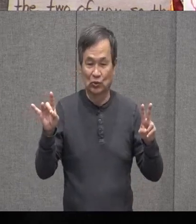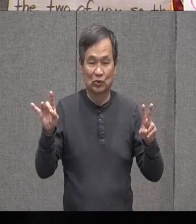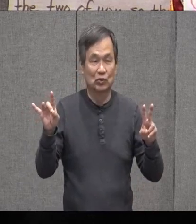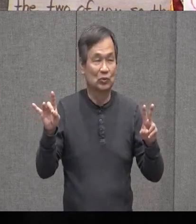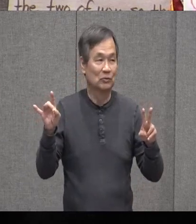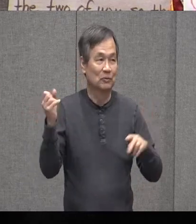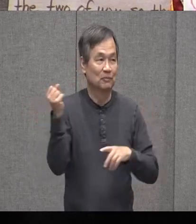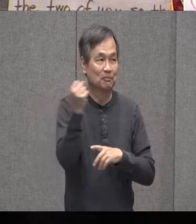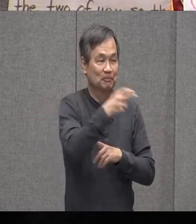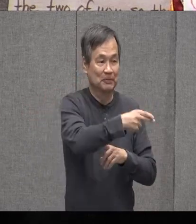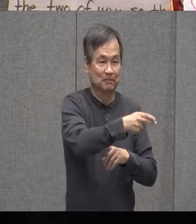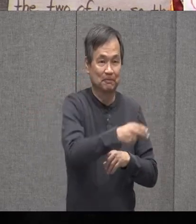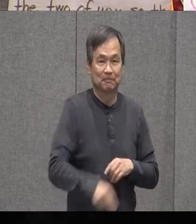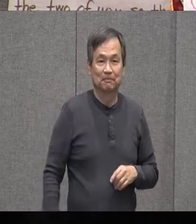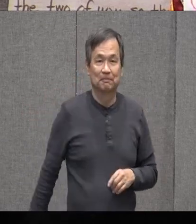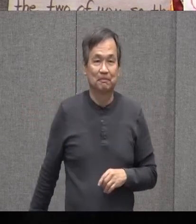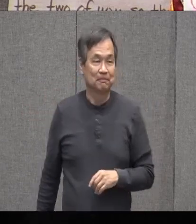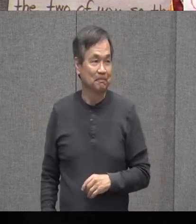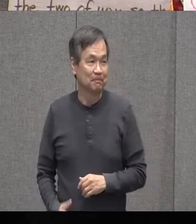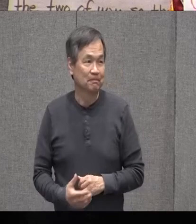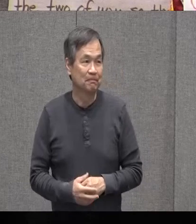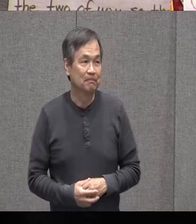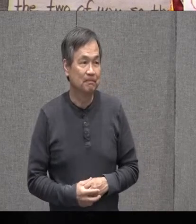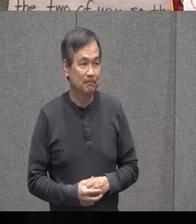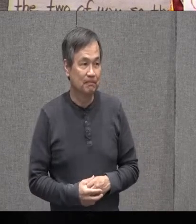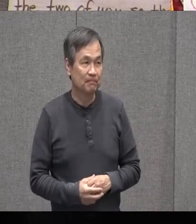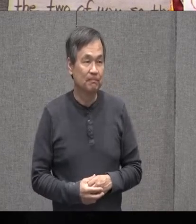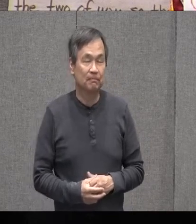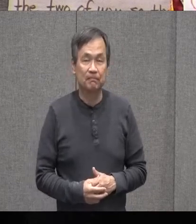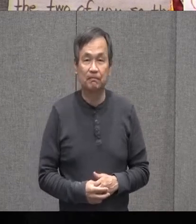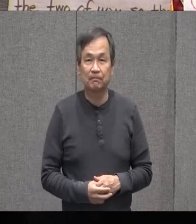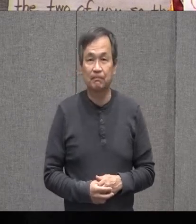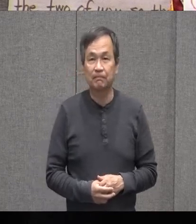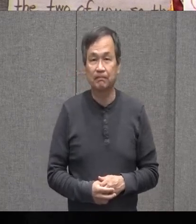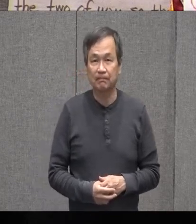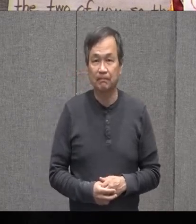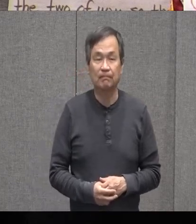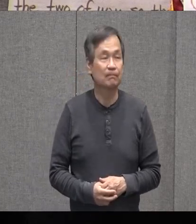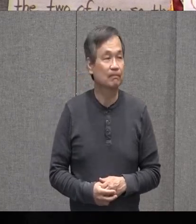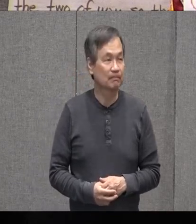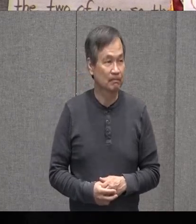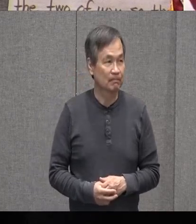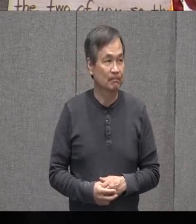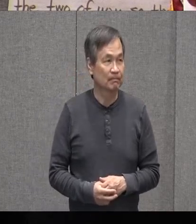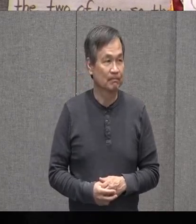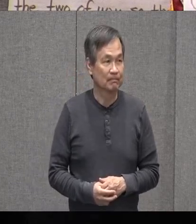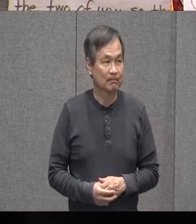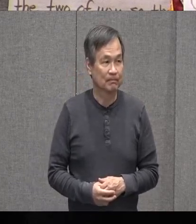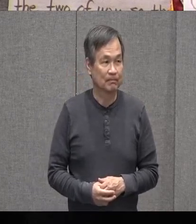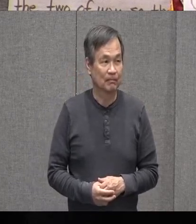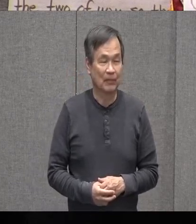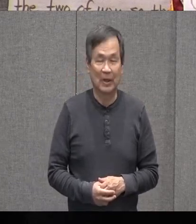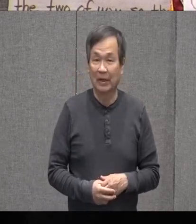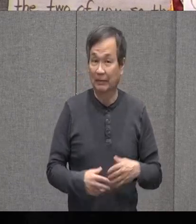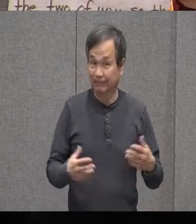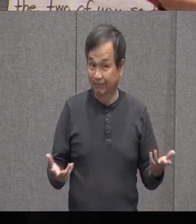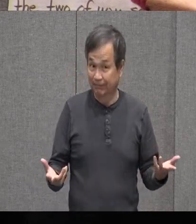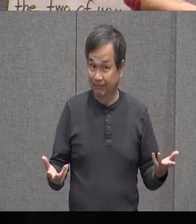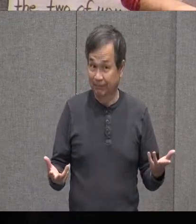Which was 10 minus three was seven so 10 minus two is eight. Okay, you got that one, too. I won that one.